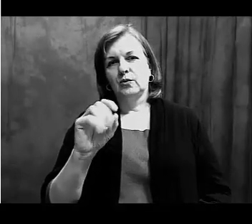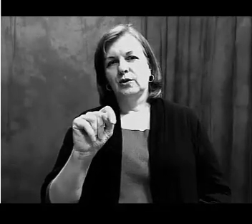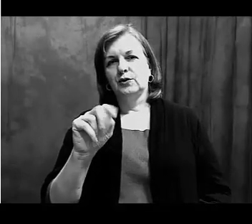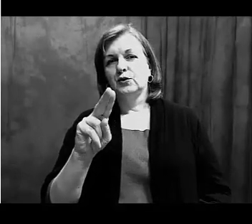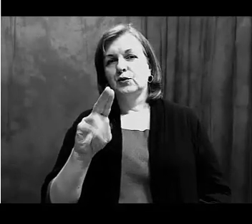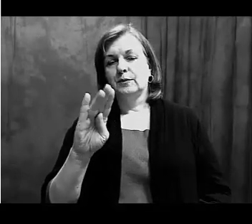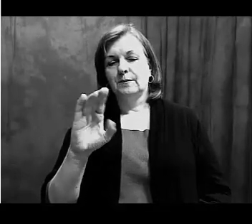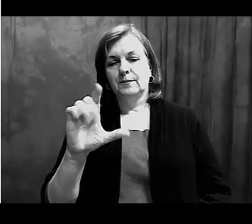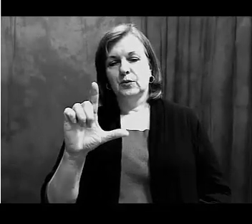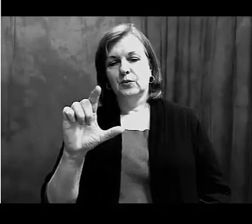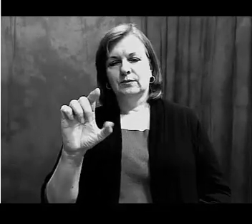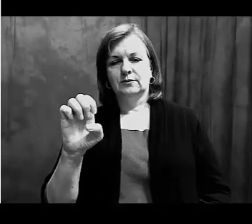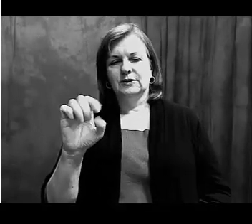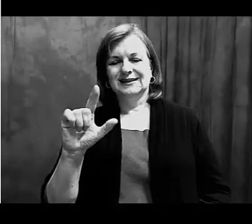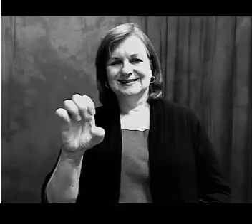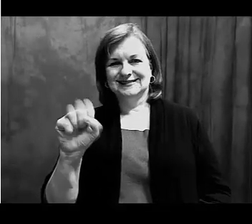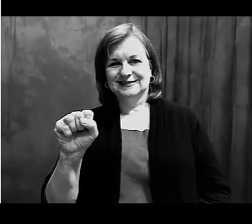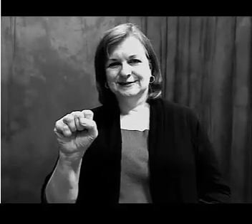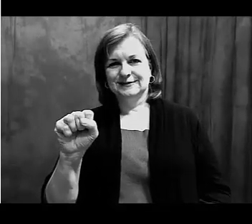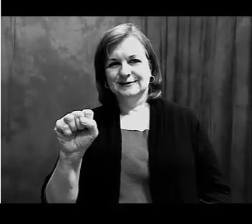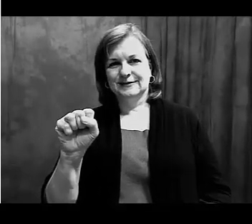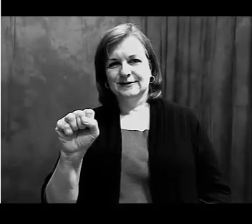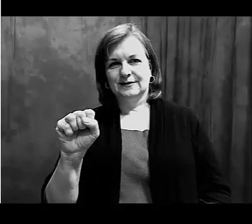and then the last one is microtubules